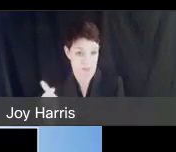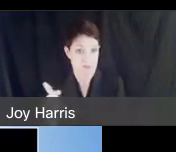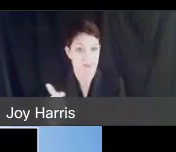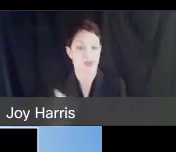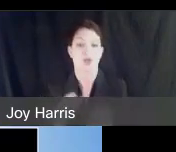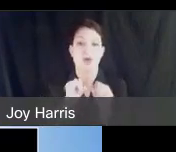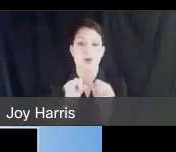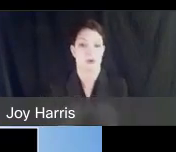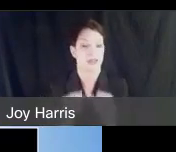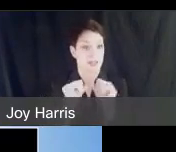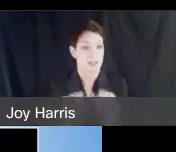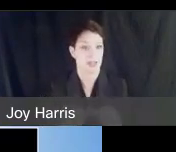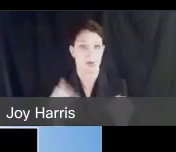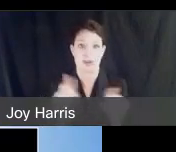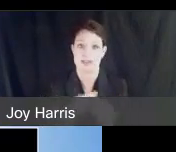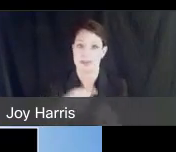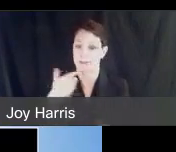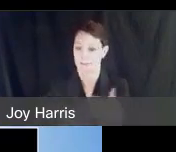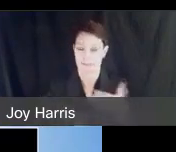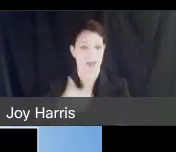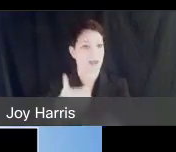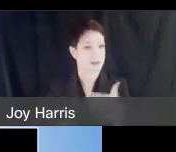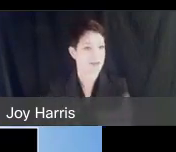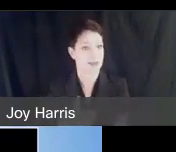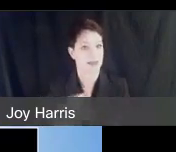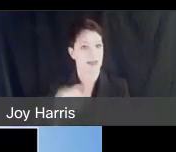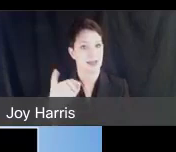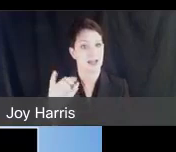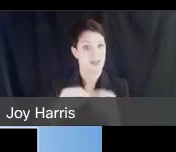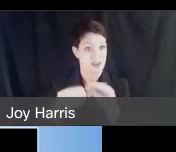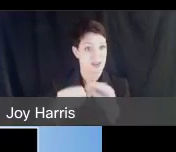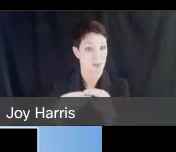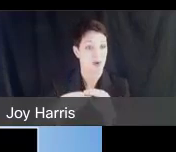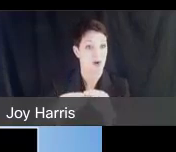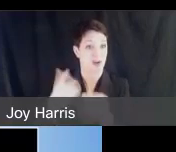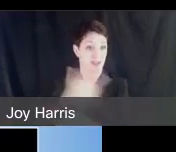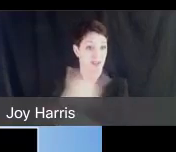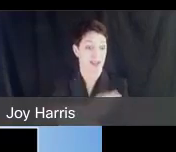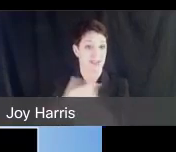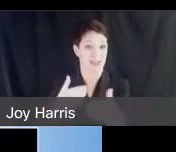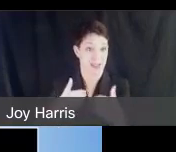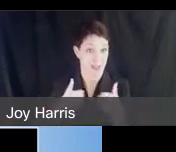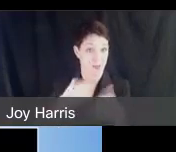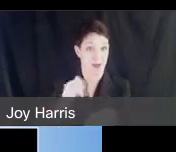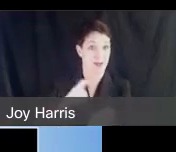this pace where our inventory is just about exhausted by the time we get the next delivery.